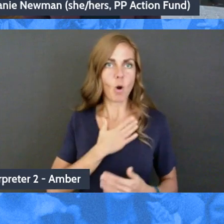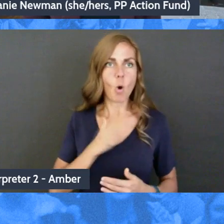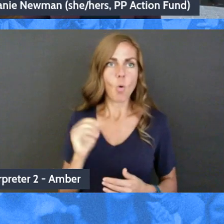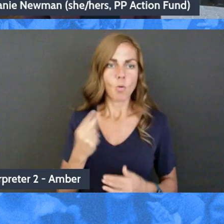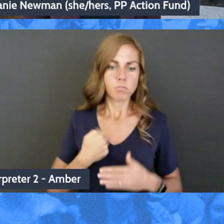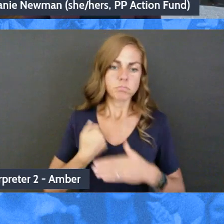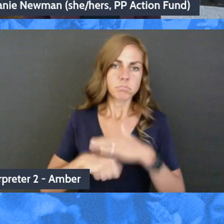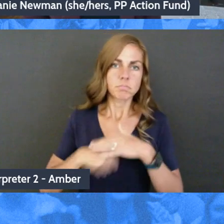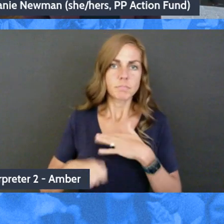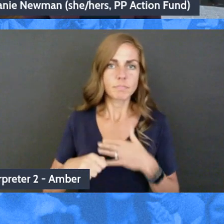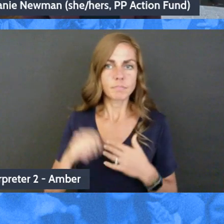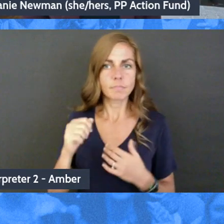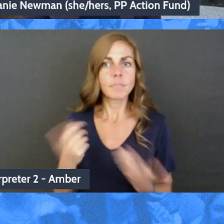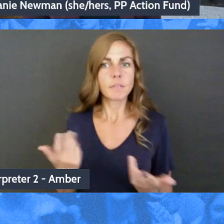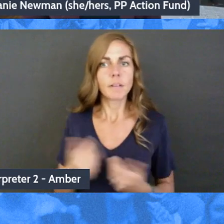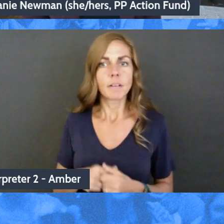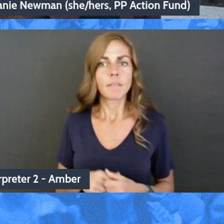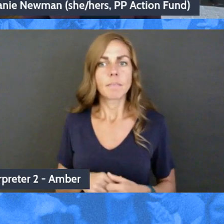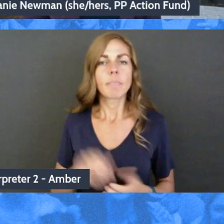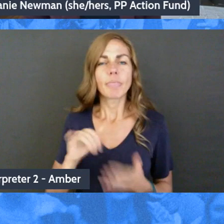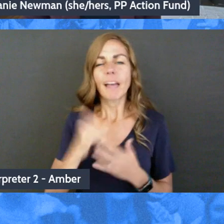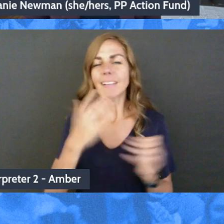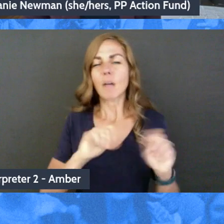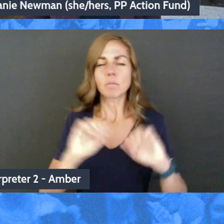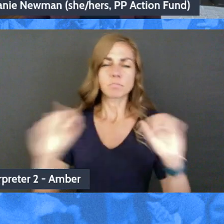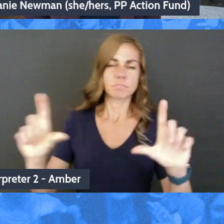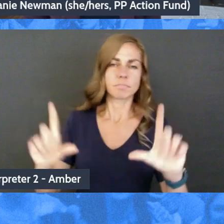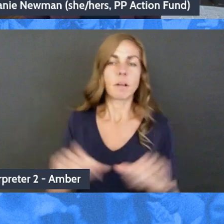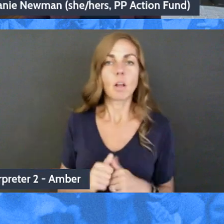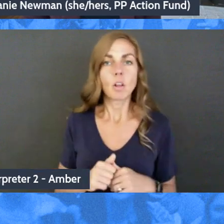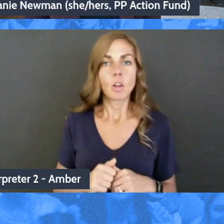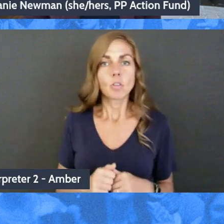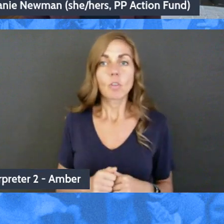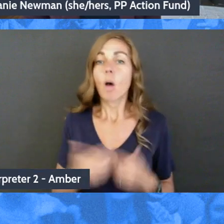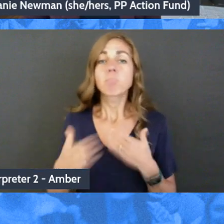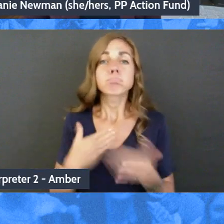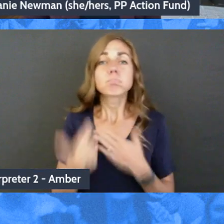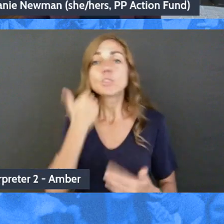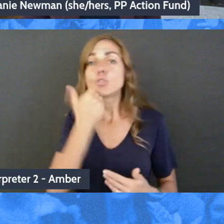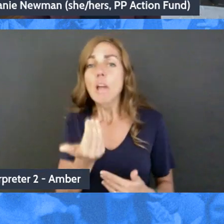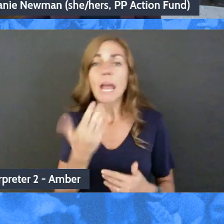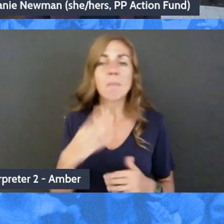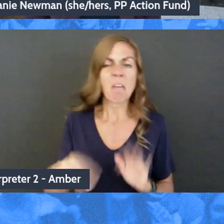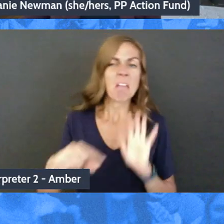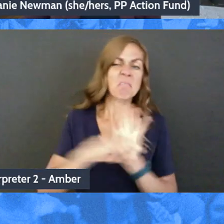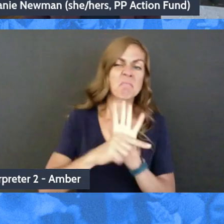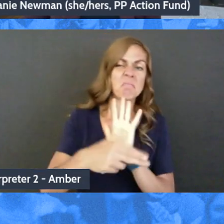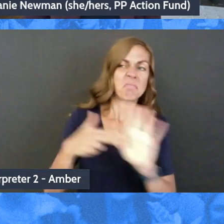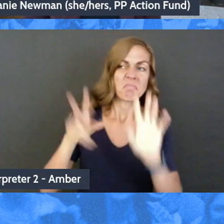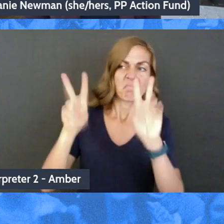through the reproductive justice framework. So in spite of the shame and stigma that exists in our community around abortion care,